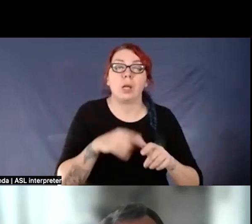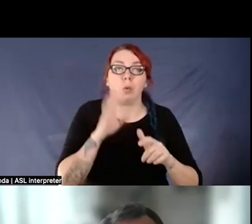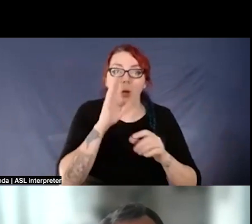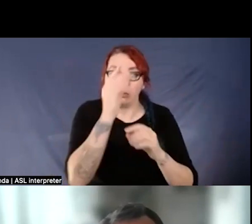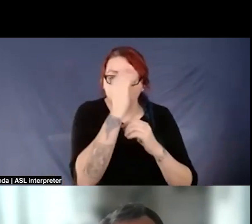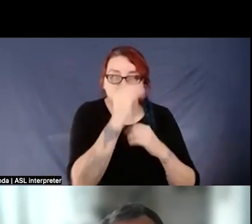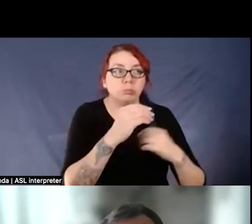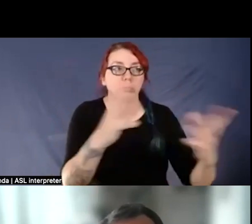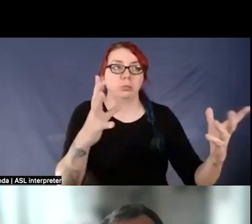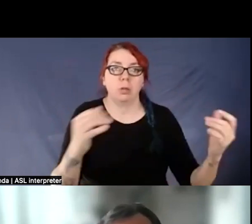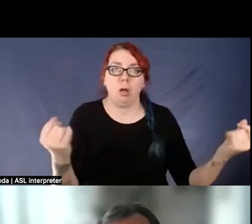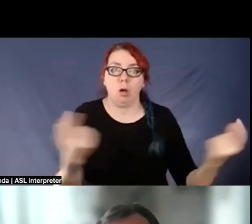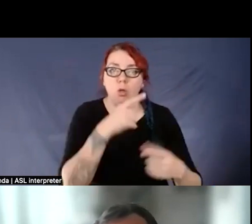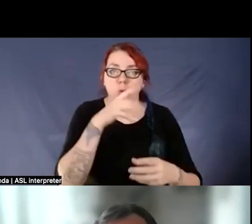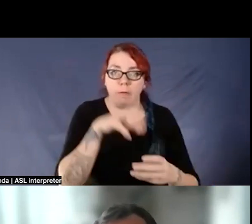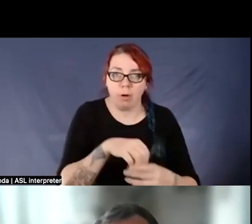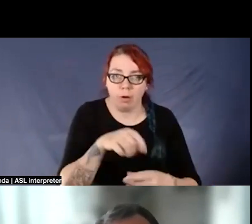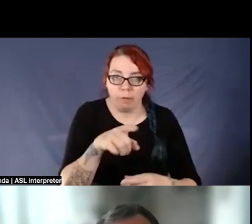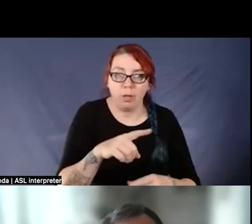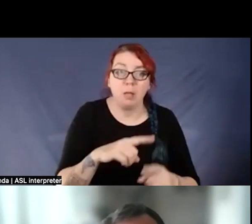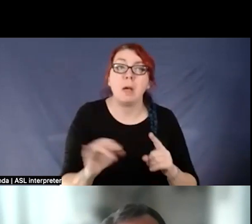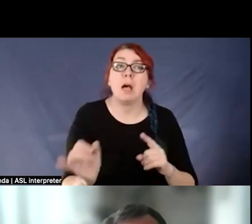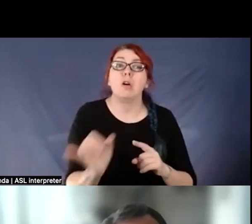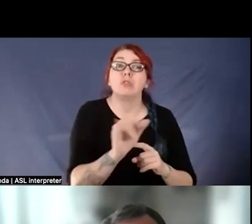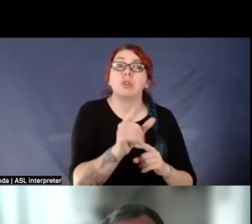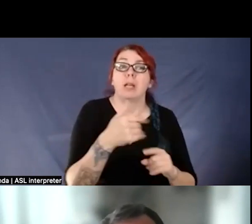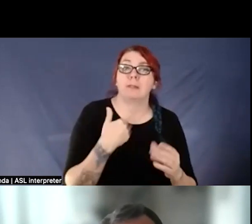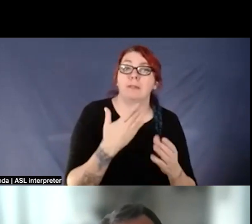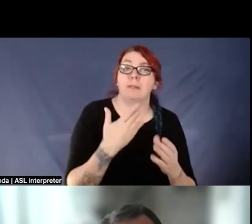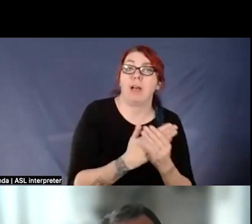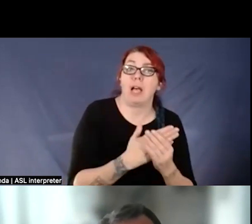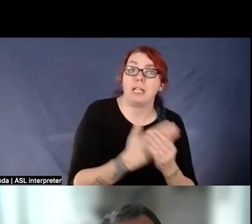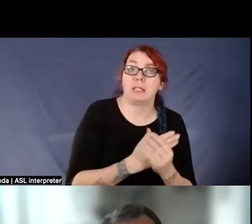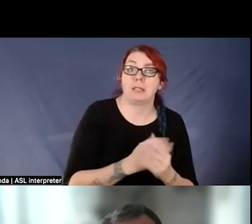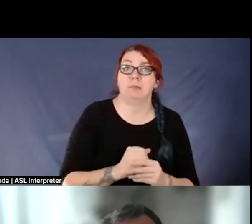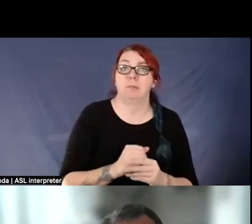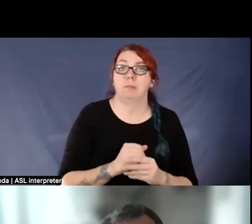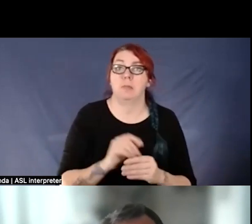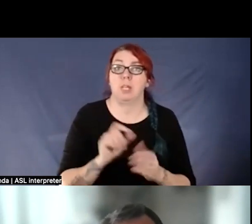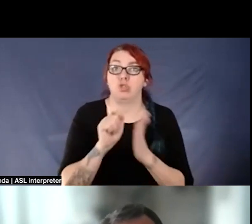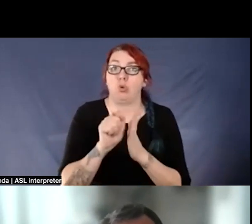files and notes that are in this folder. And the folders themselves can link around in different